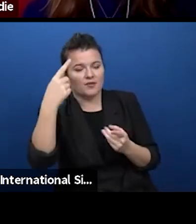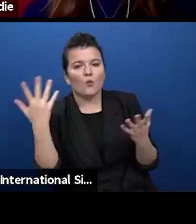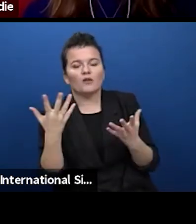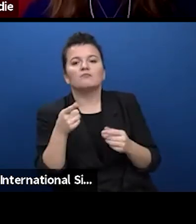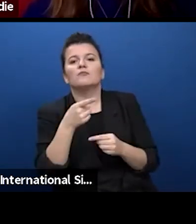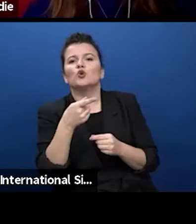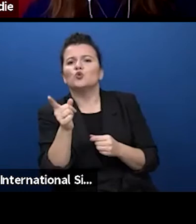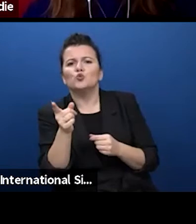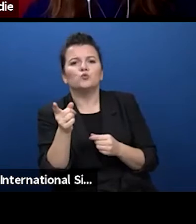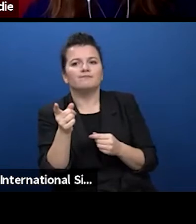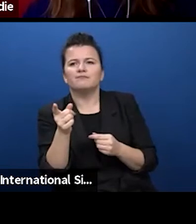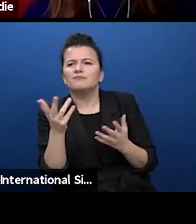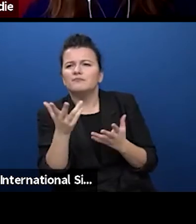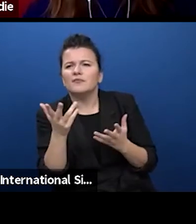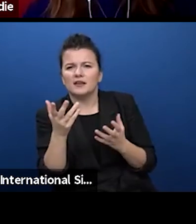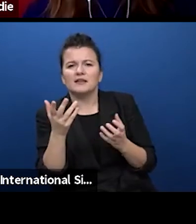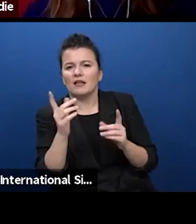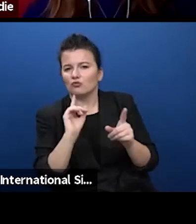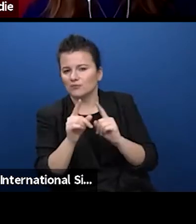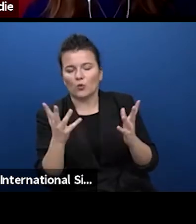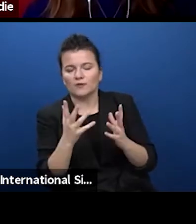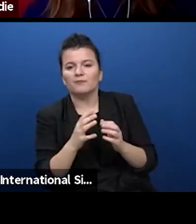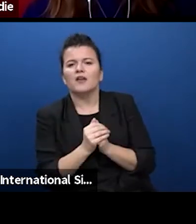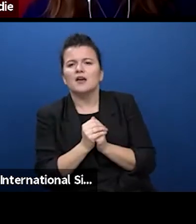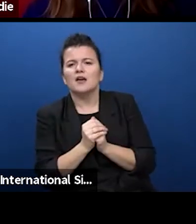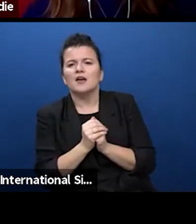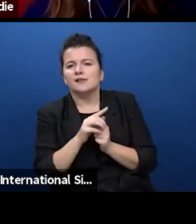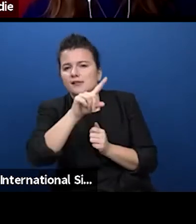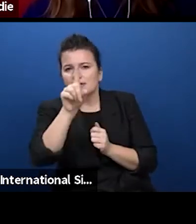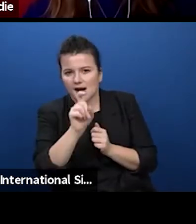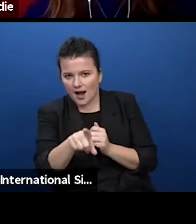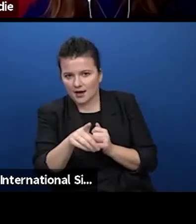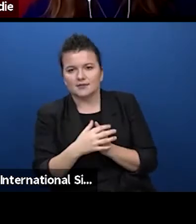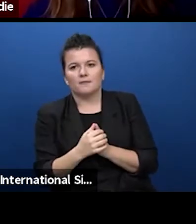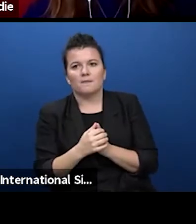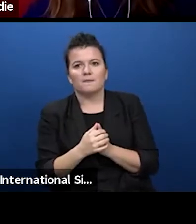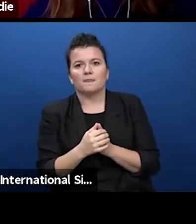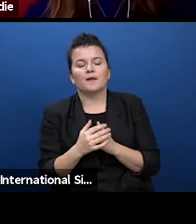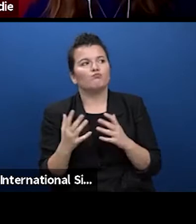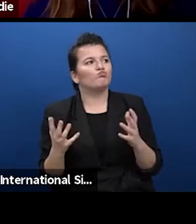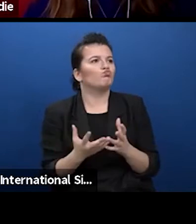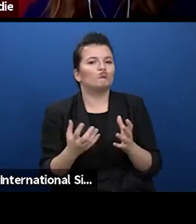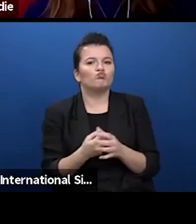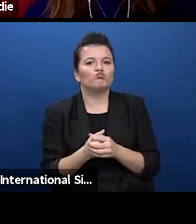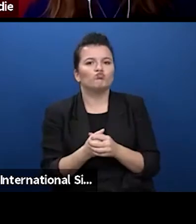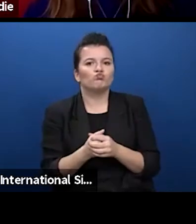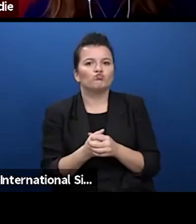The question is: Are there any sticky subjects like what are the difficulties in this area of